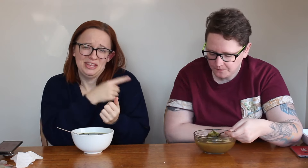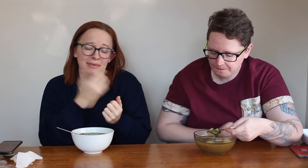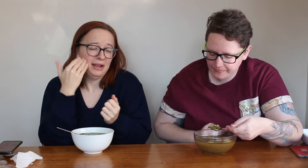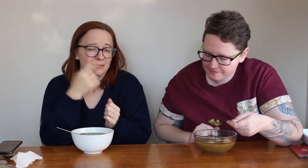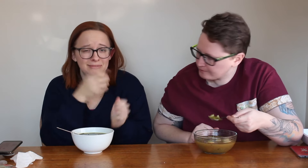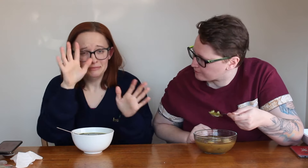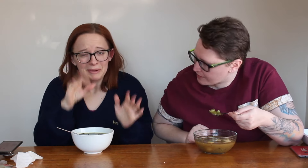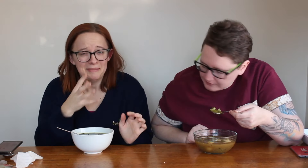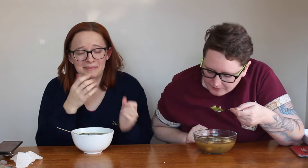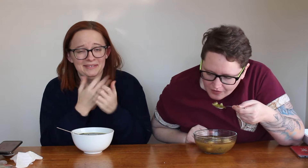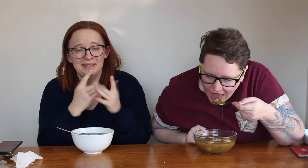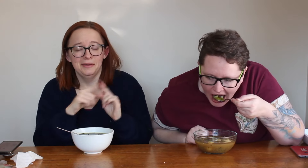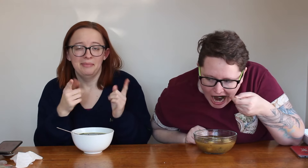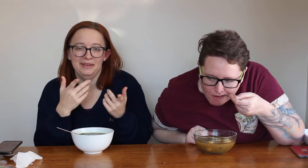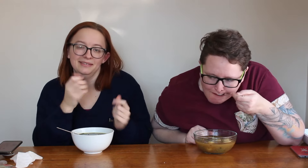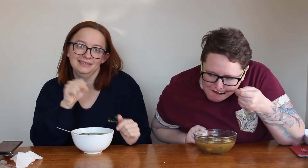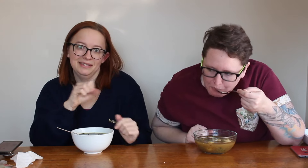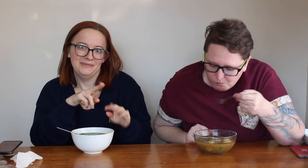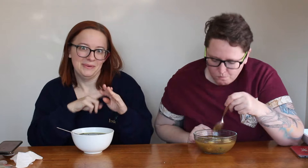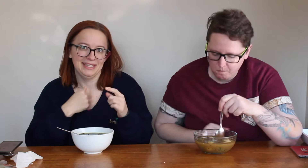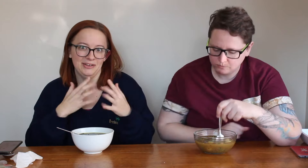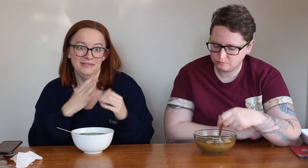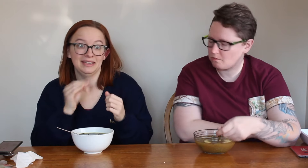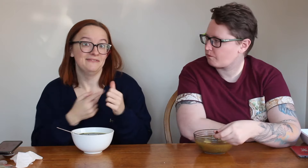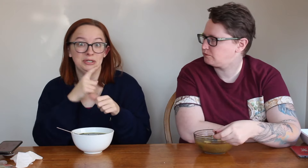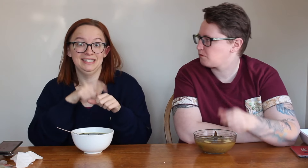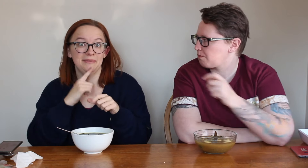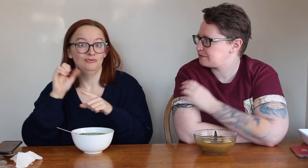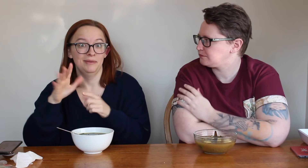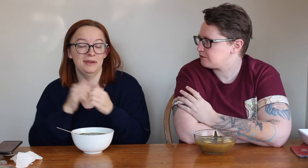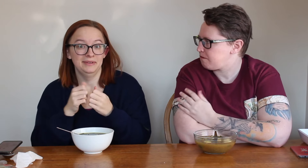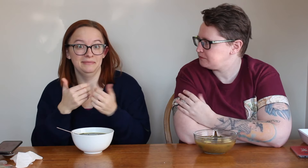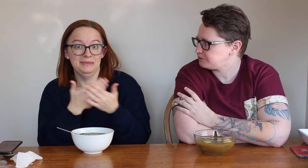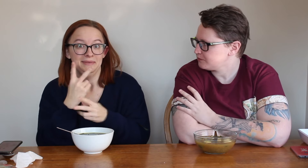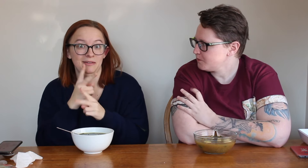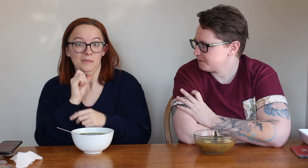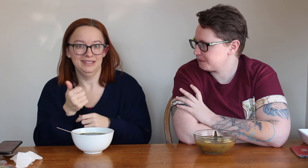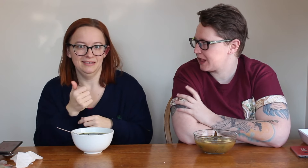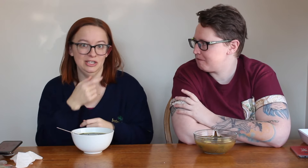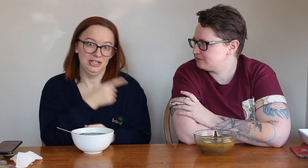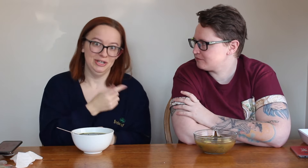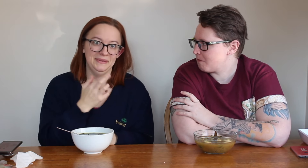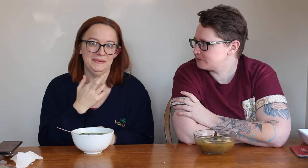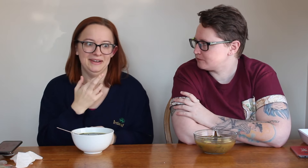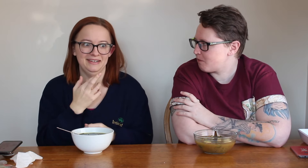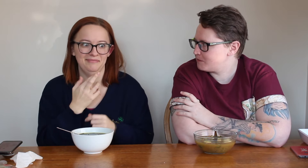So no, however Later, when I actually had to go back to work, um just temporarily